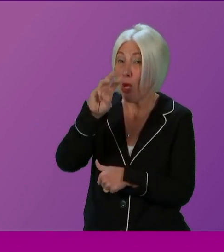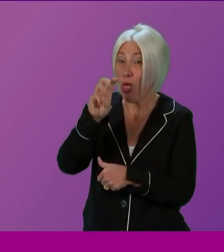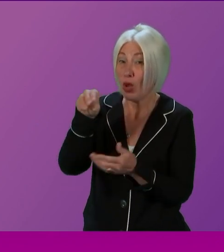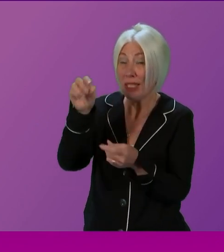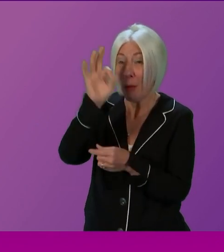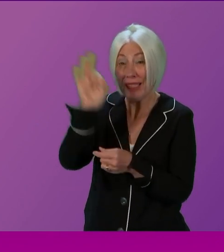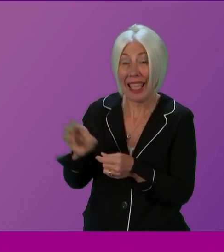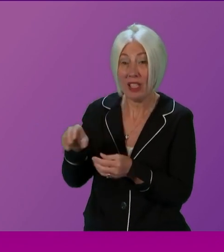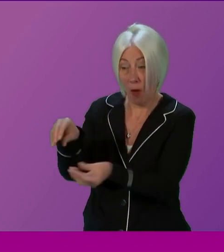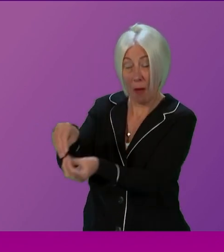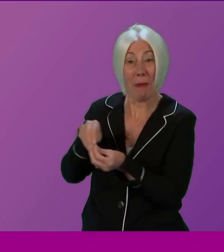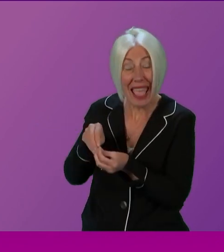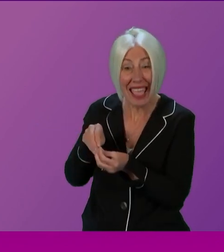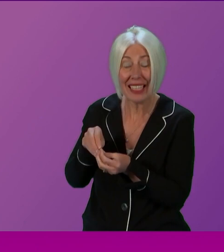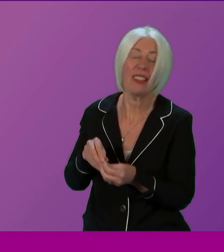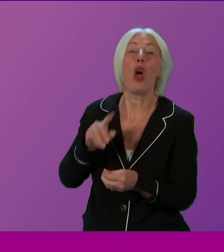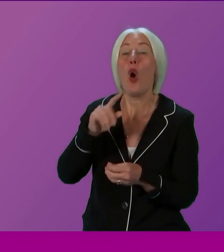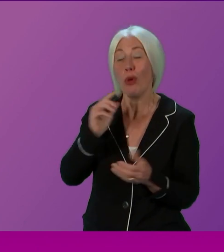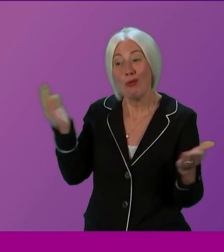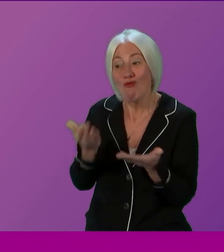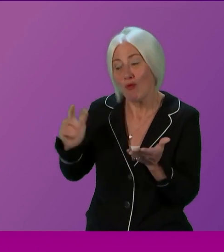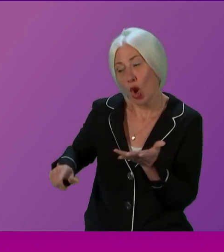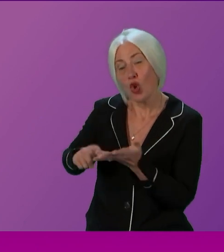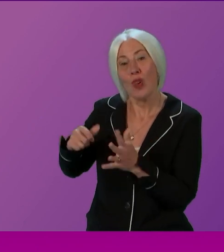Will the First Minister urge the UK chancellor to use next week’s